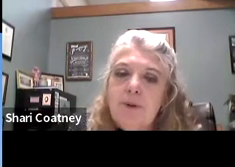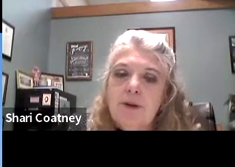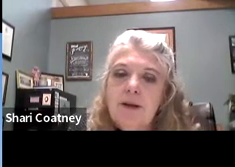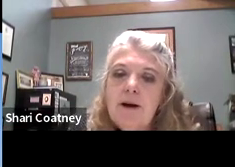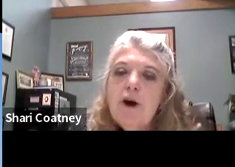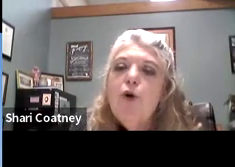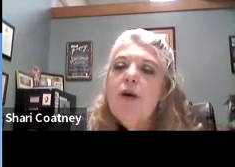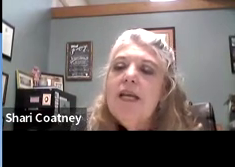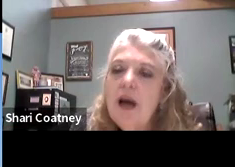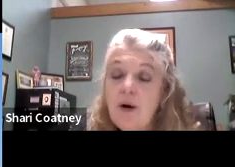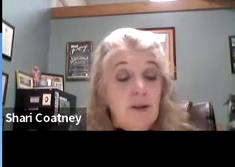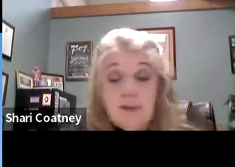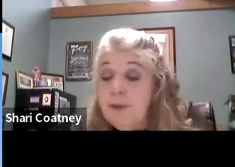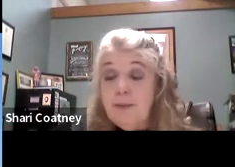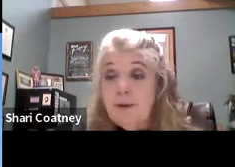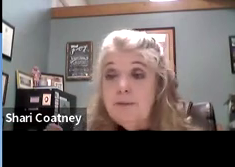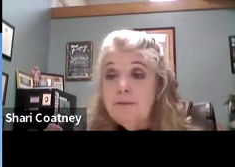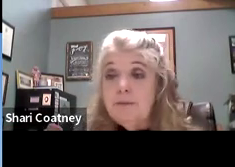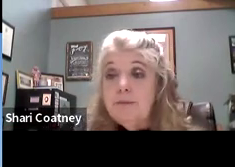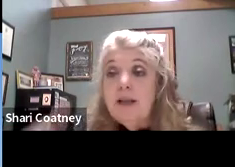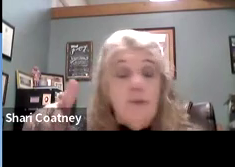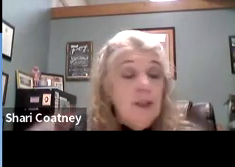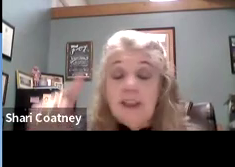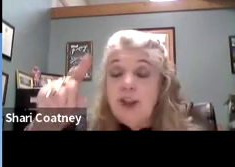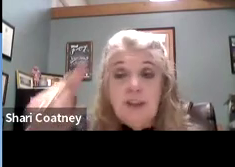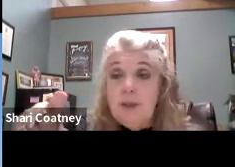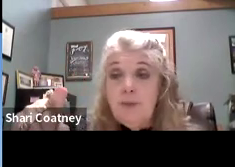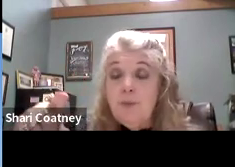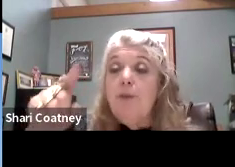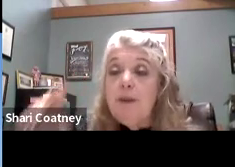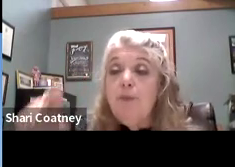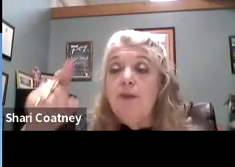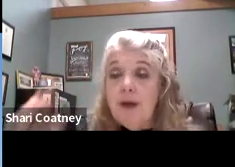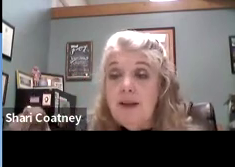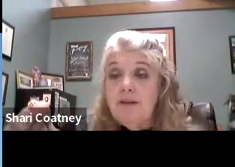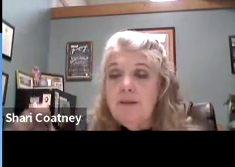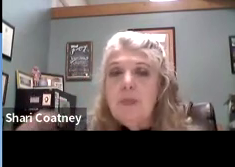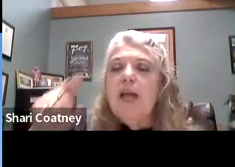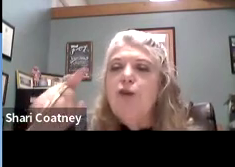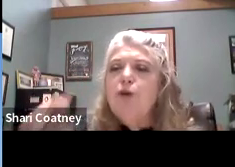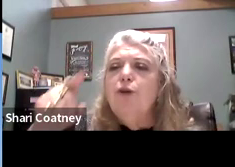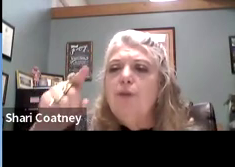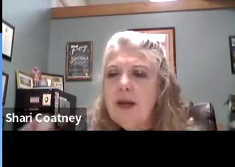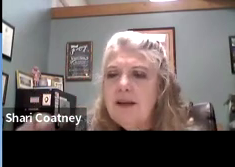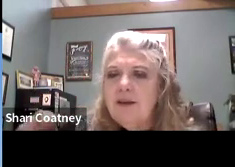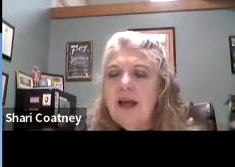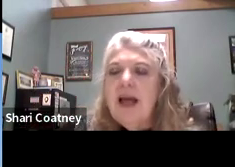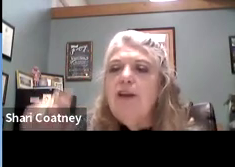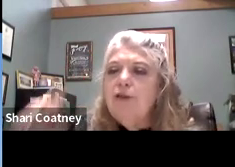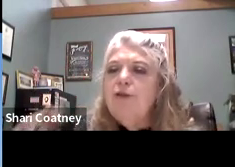We have to each and every one of us go out and cast our vote. And cast our votes for people who we node and they are just people, these politicians are just people.